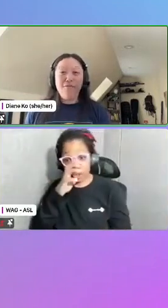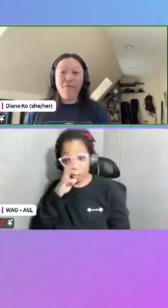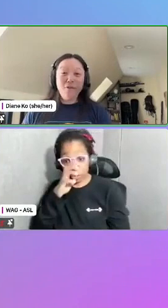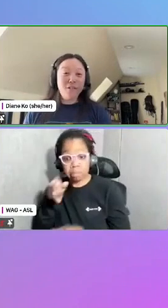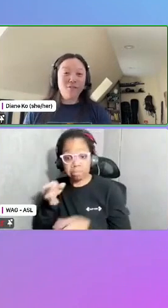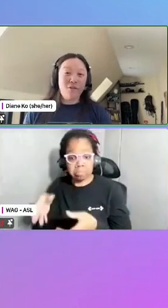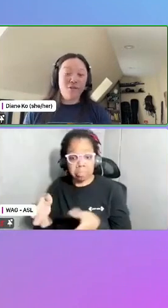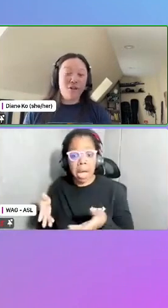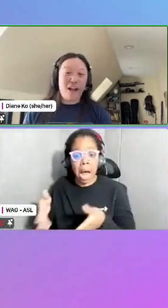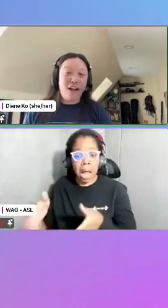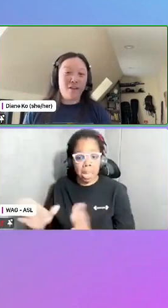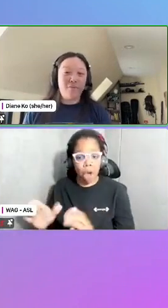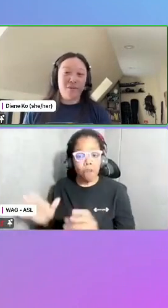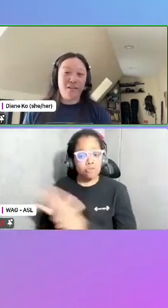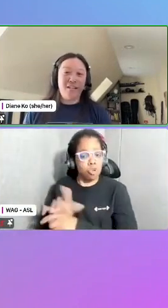control some portion of the